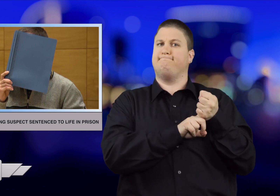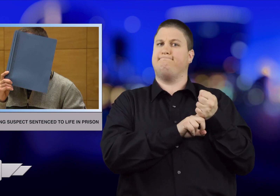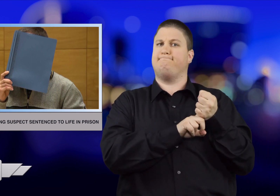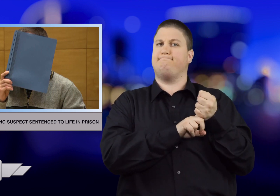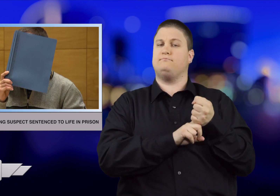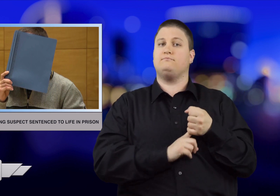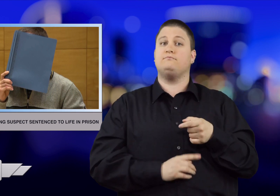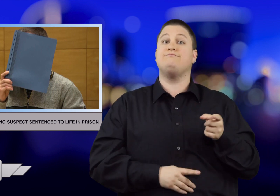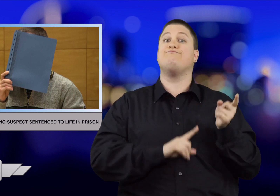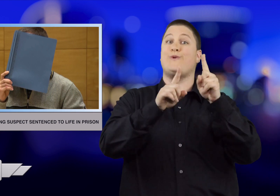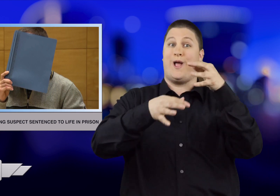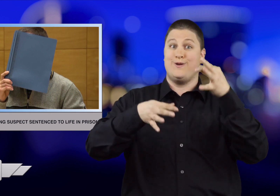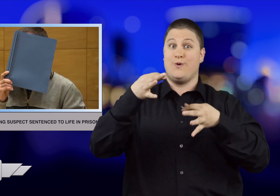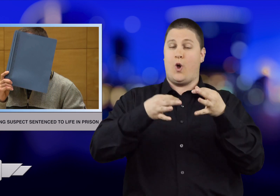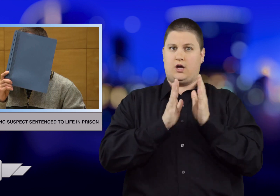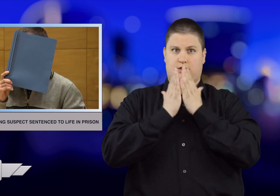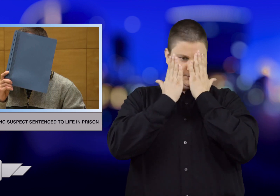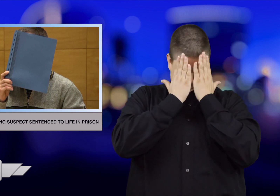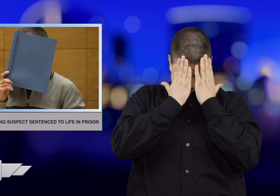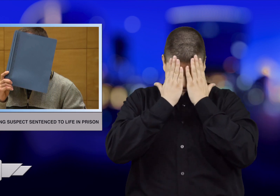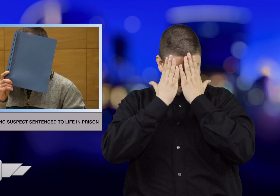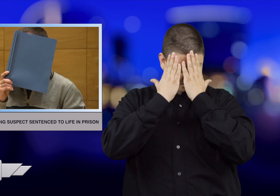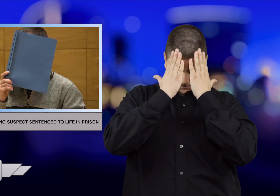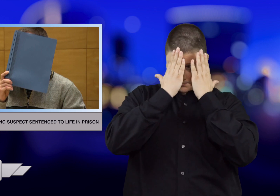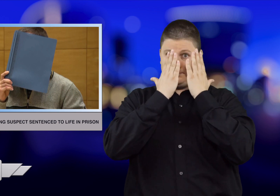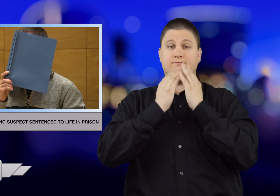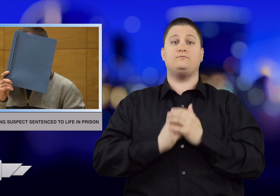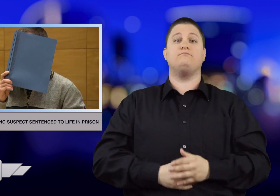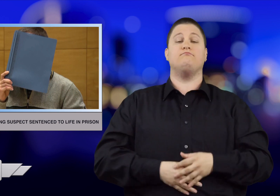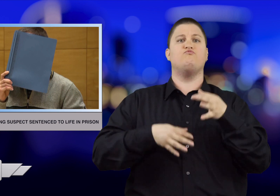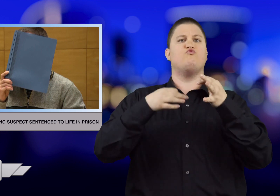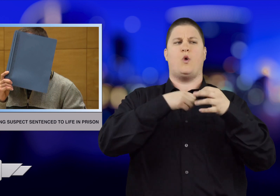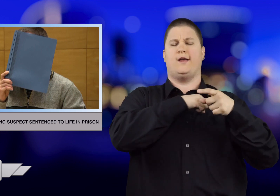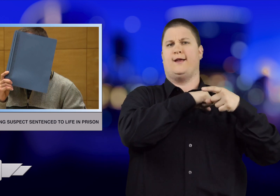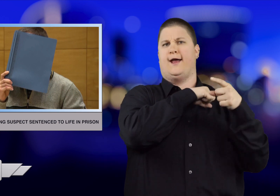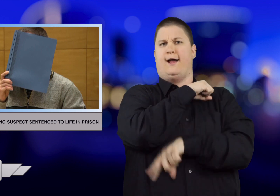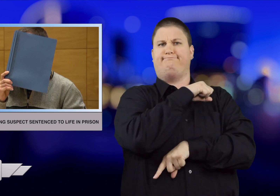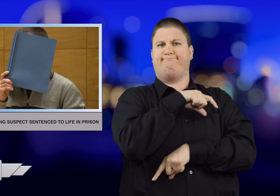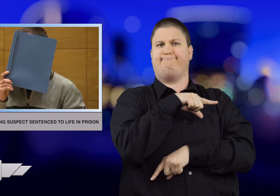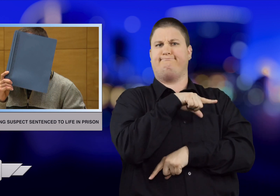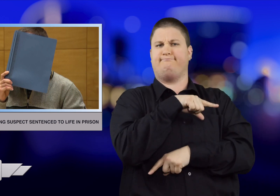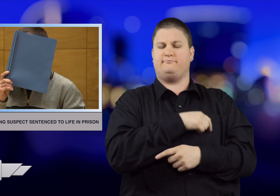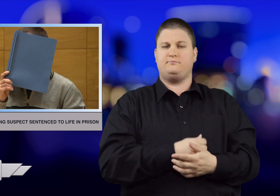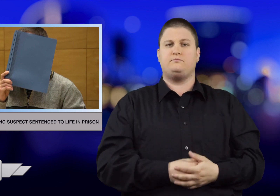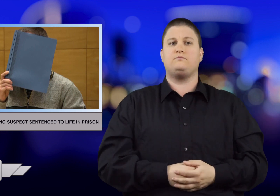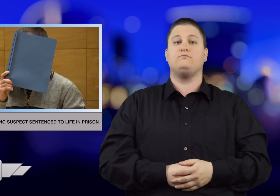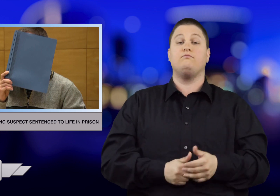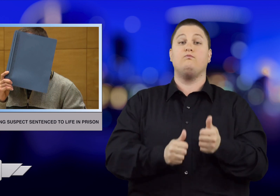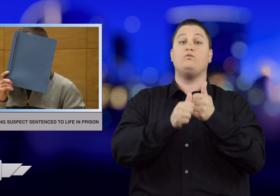Today he covered his face as he entered a German courtroom to receive his sentence for adding dangerous heavy metals to the food items at the factory where he worked over